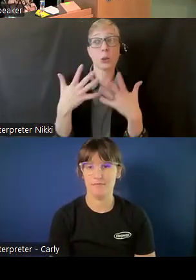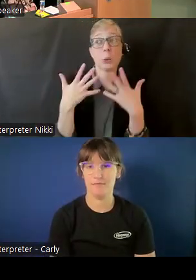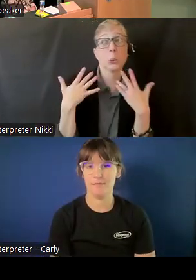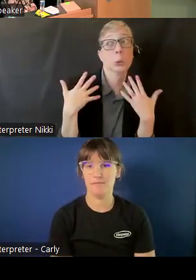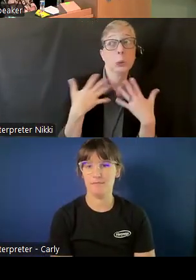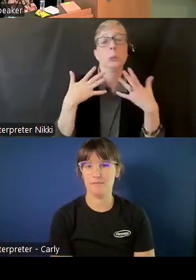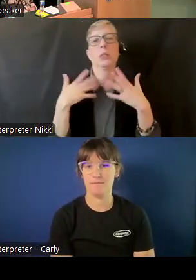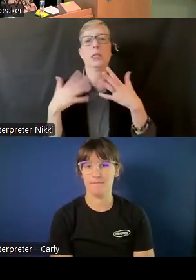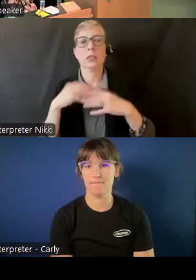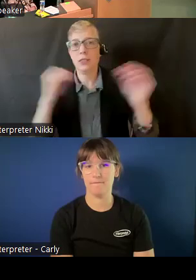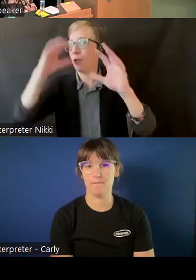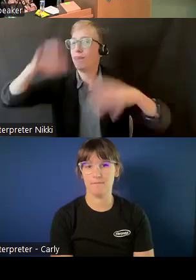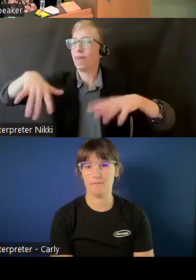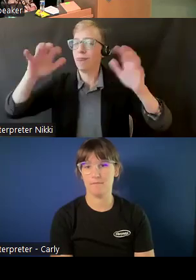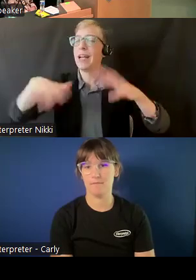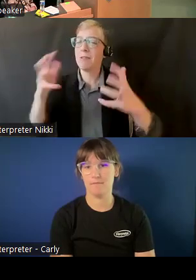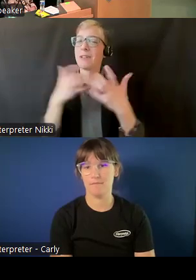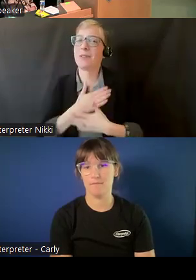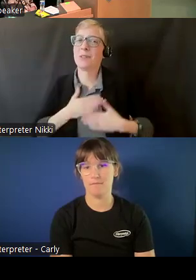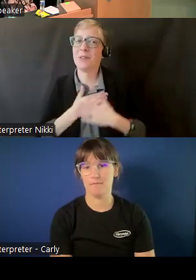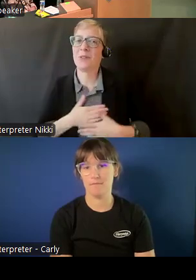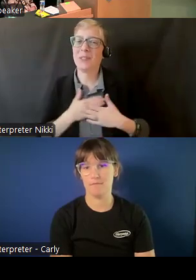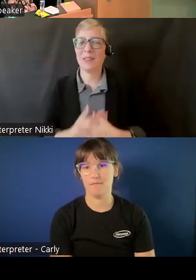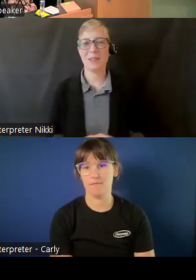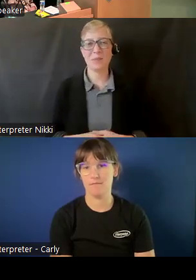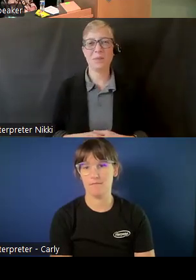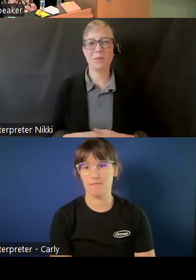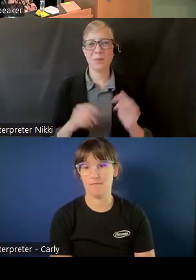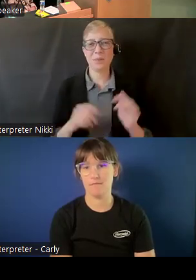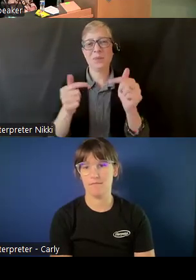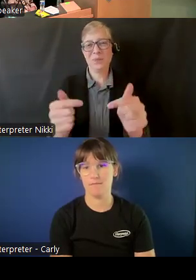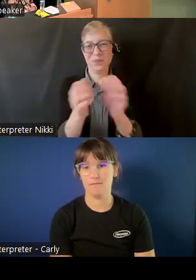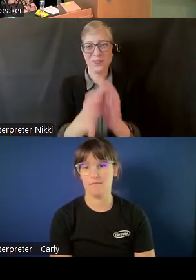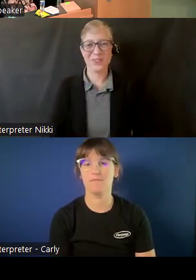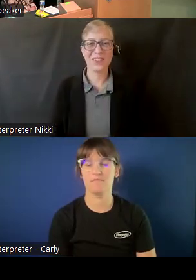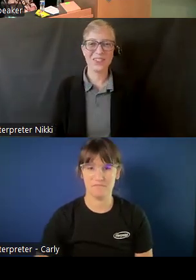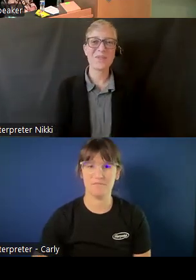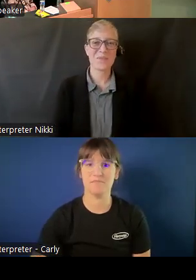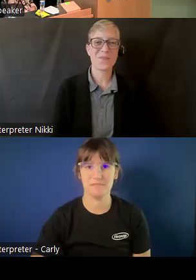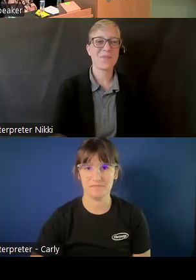can all enjoy it future goals well I want to mirror what Autumn has done so well which is